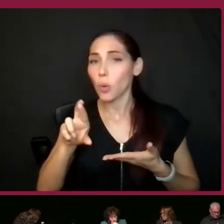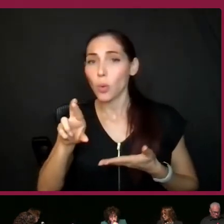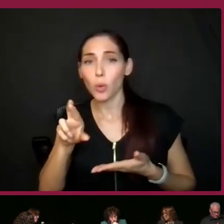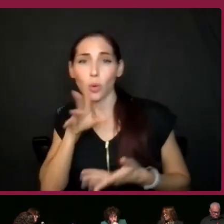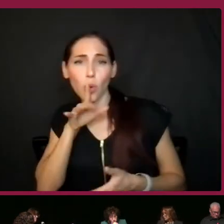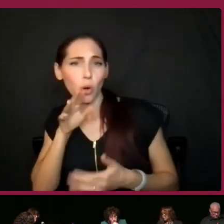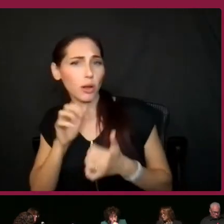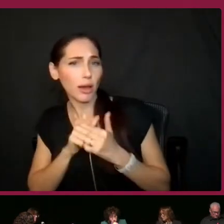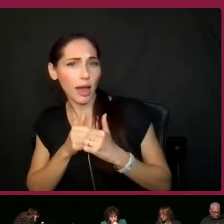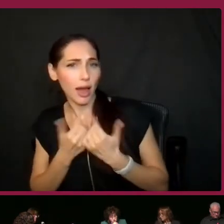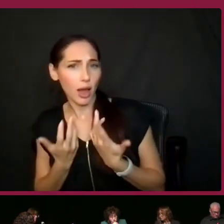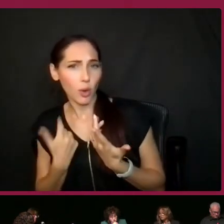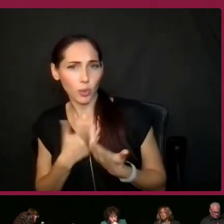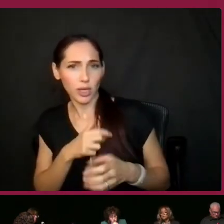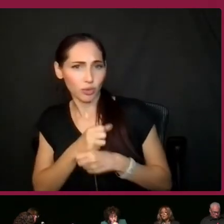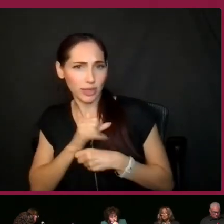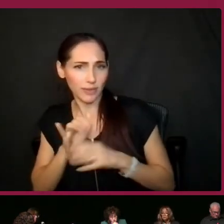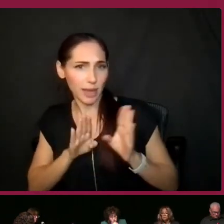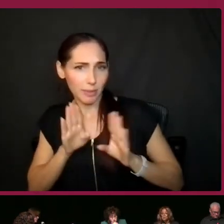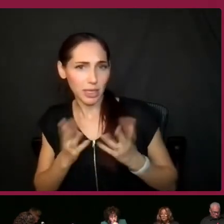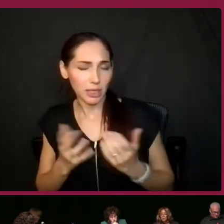Uh, how did we request the bids?